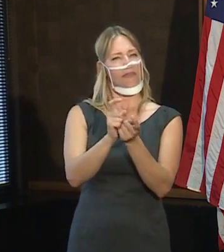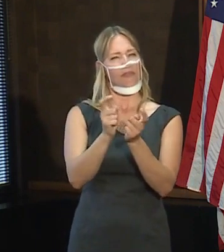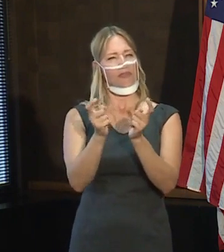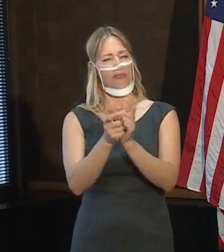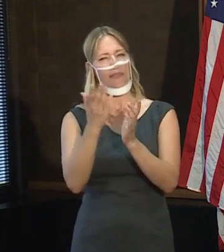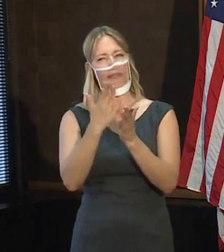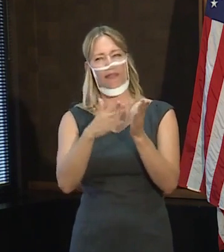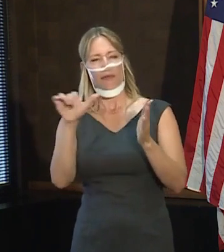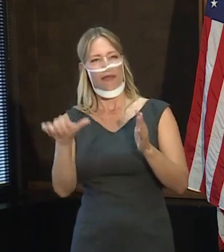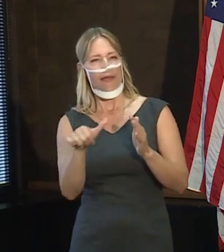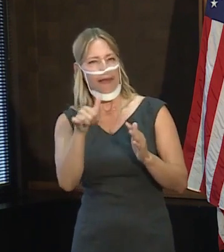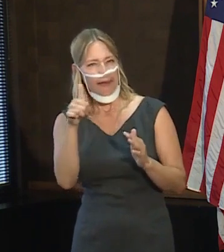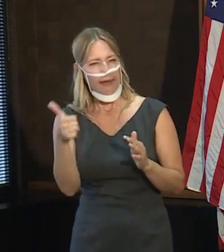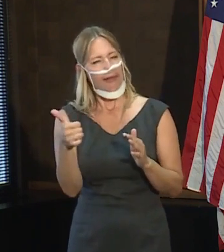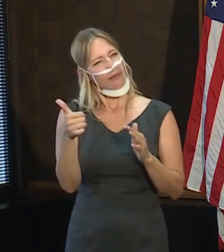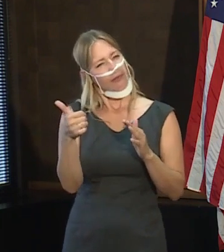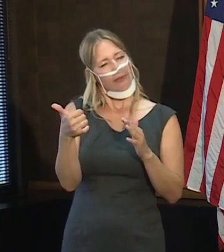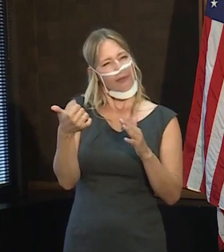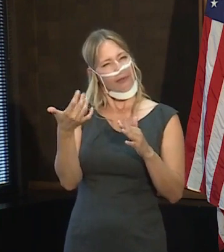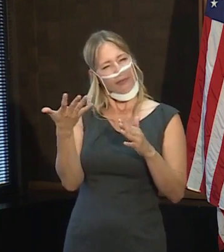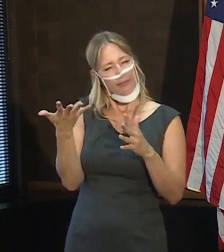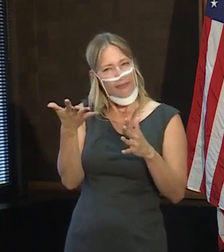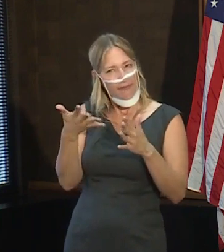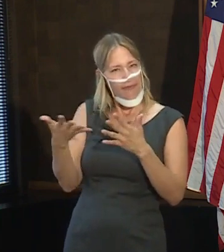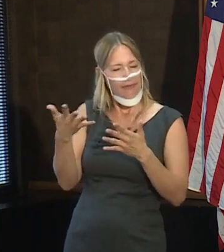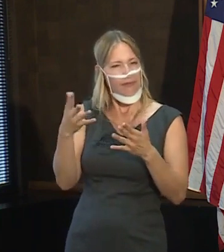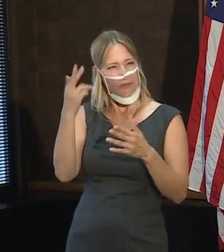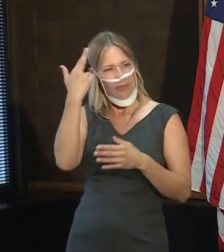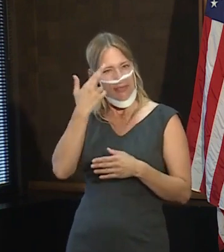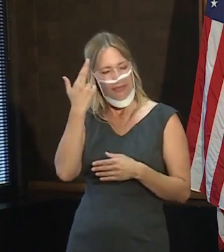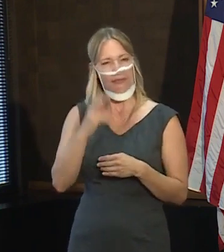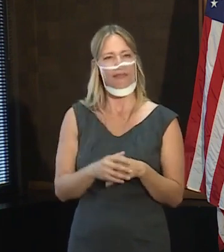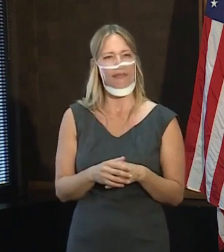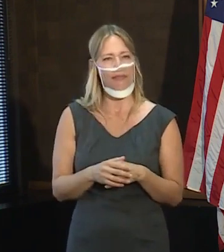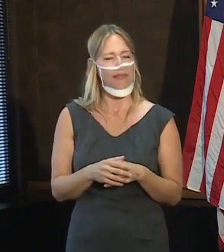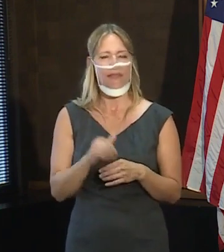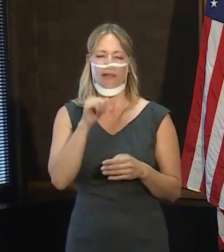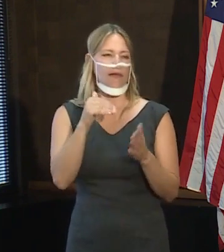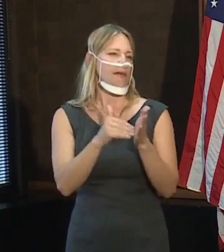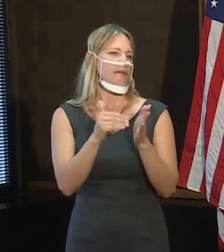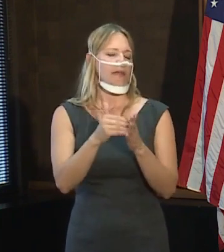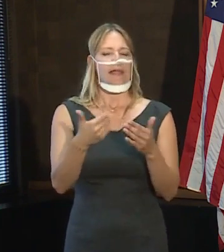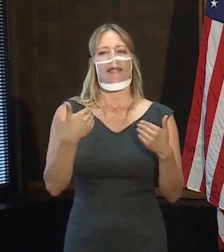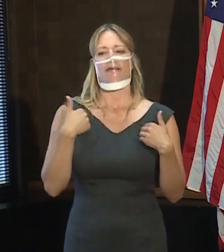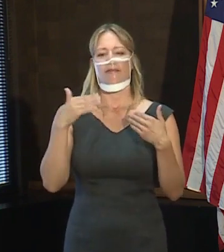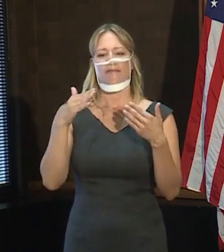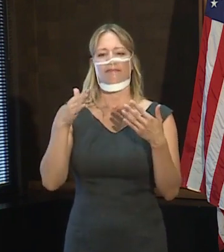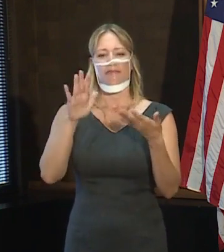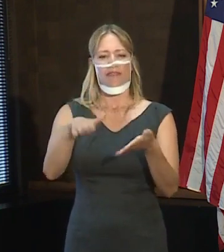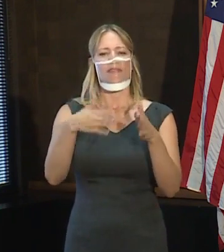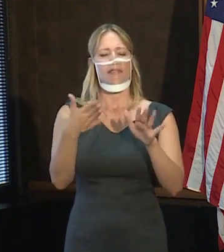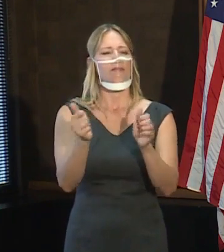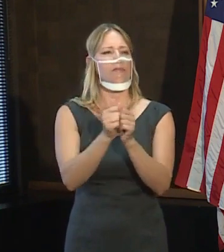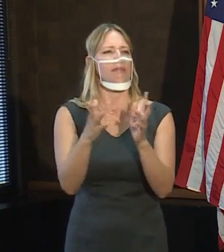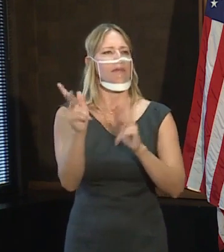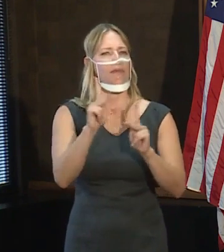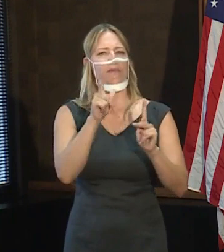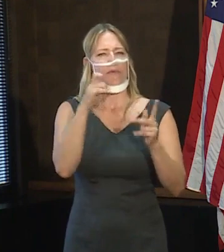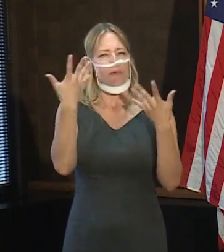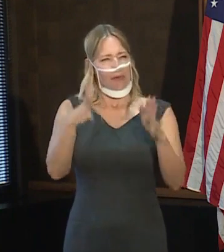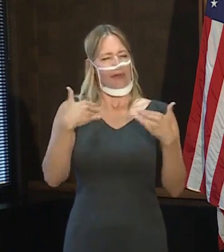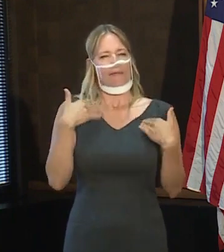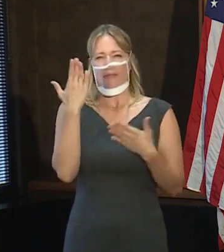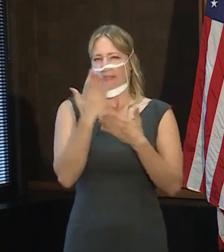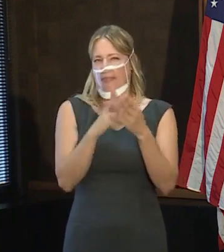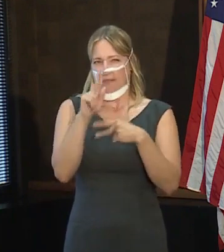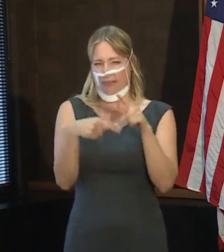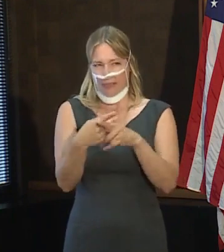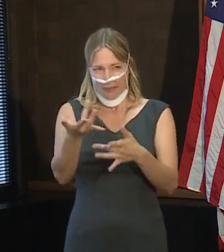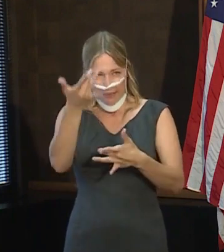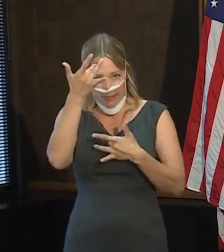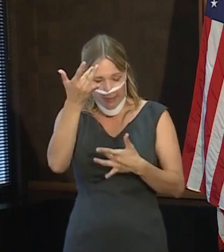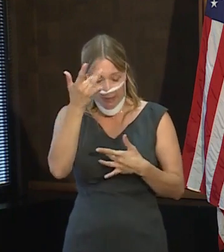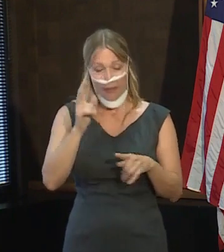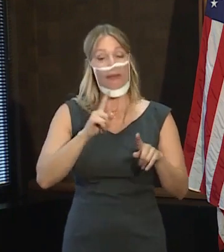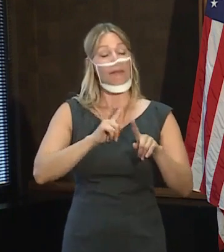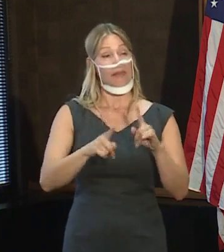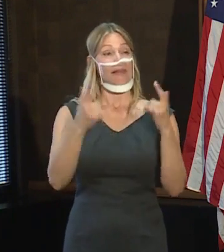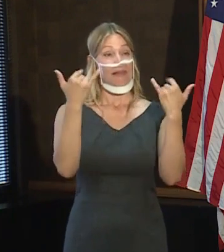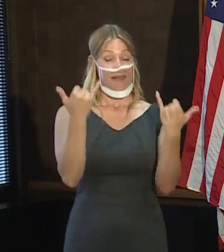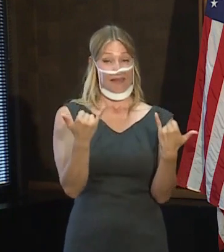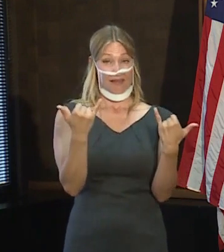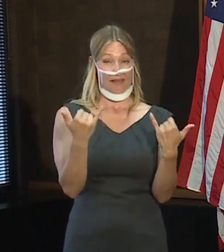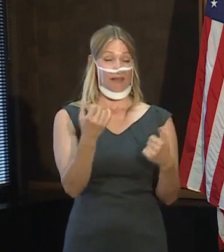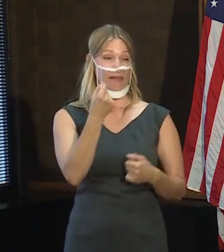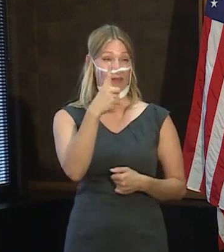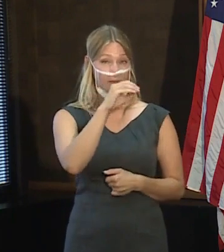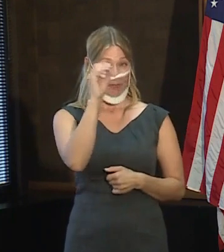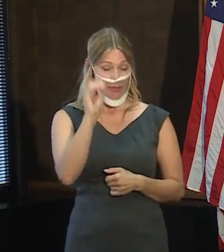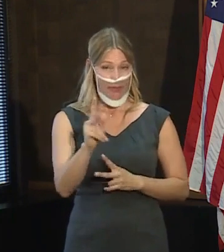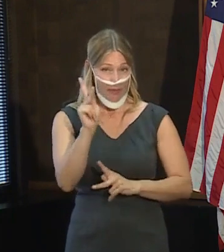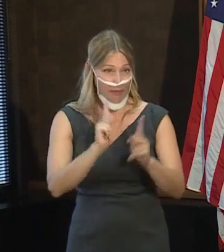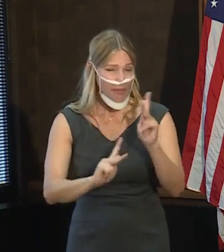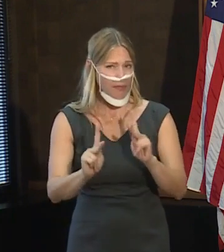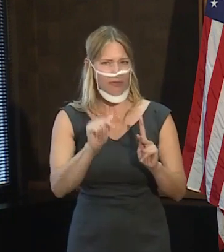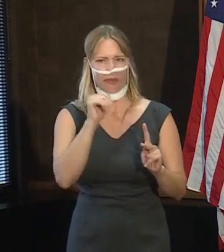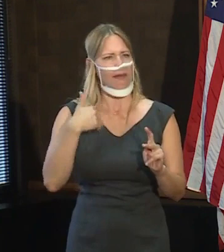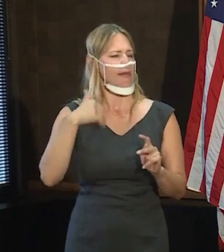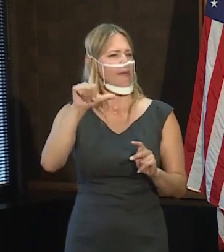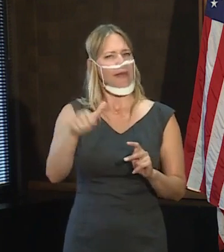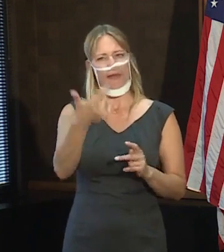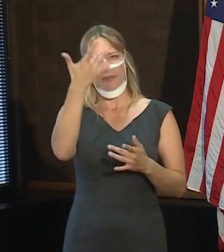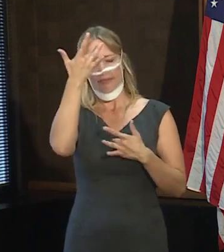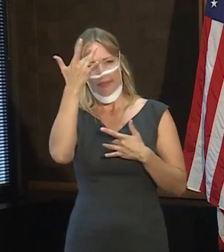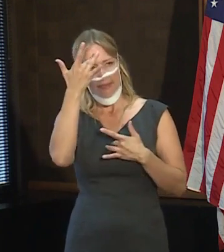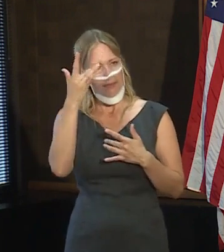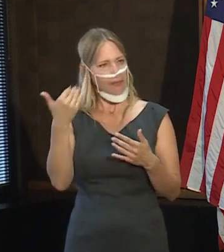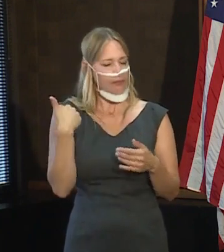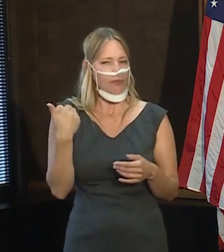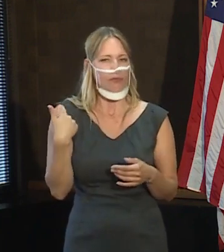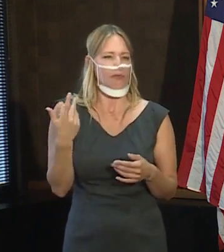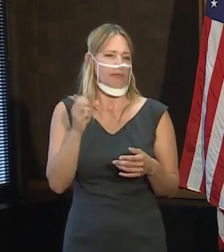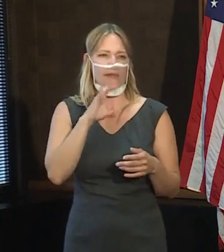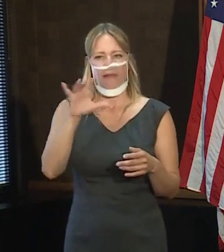WHAT IS A LITTLE BIT CHANGING ARE STUDIES UNDERLYING MORBIDITIES WHERE WE USED TO HAVE MUCH MORE AND IT WAS VERY SELDOM THAT THERE IS A DEATH WITHOUT UNDERLYING ILLNESS.